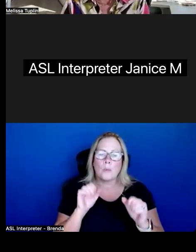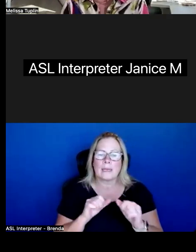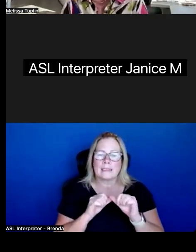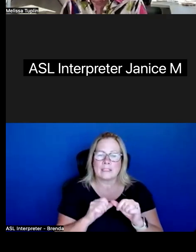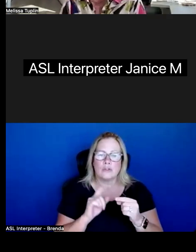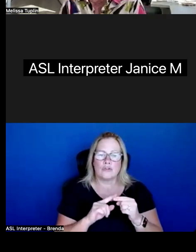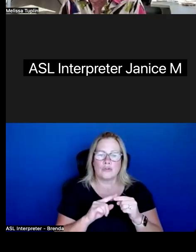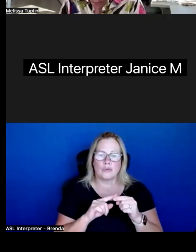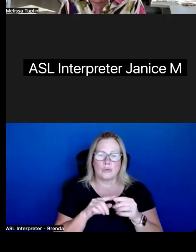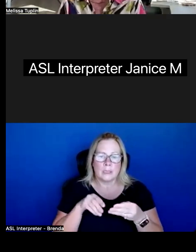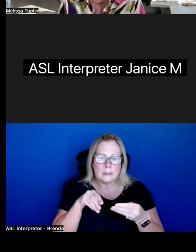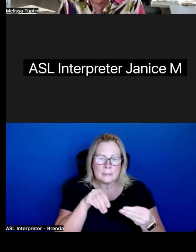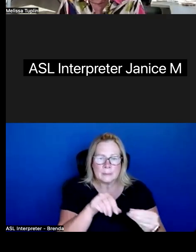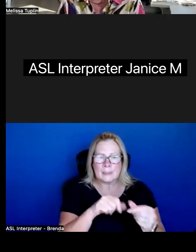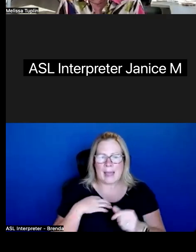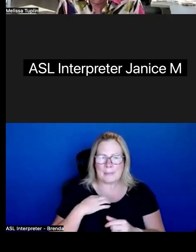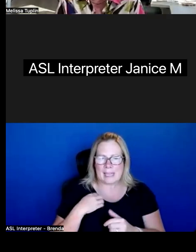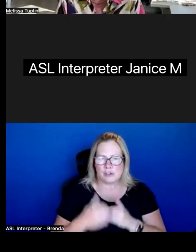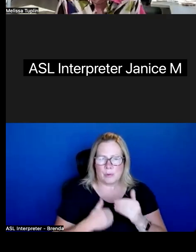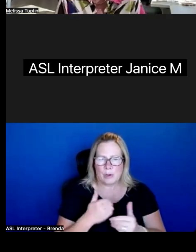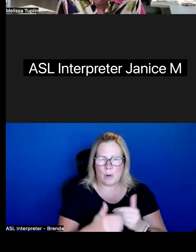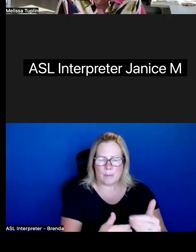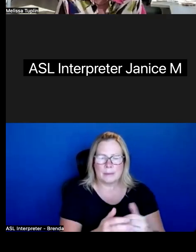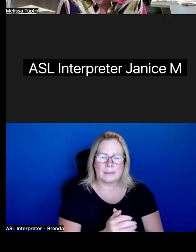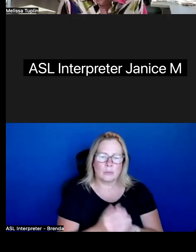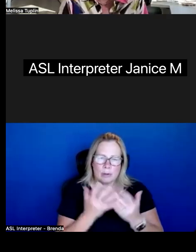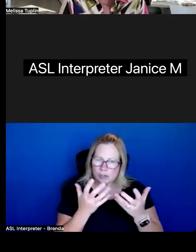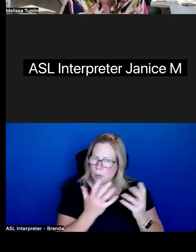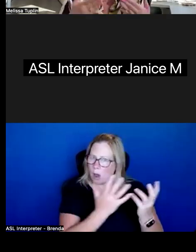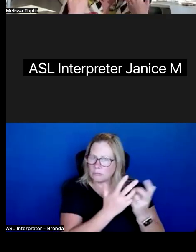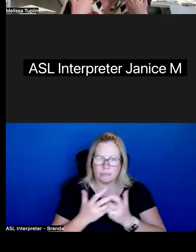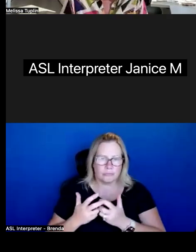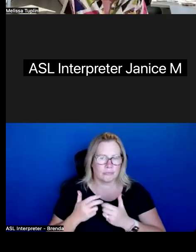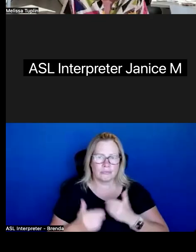a deep understanding of the organizations, we are hoping that we'll be able to pull back